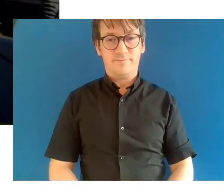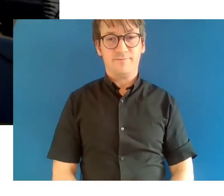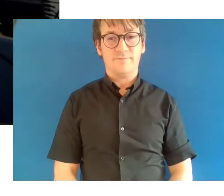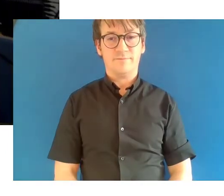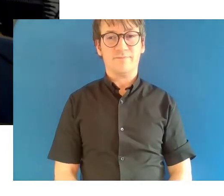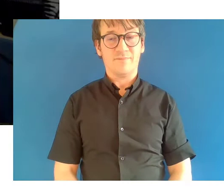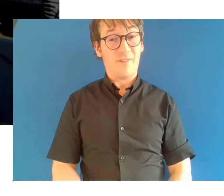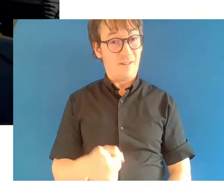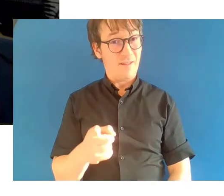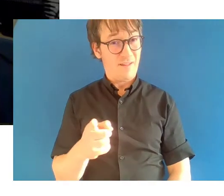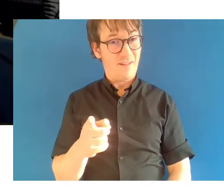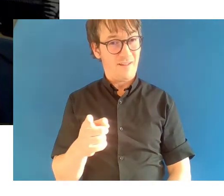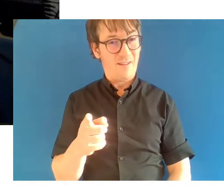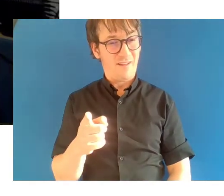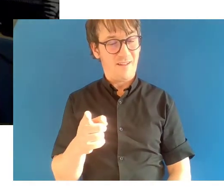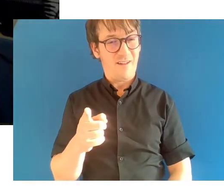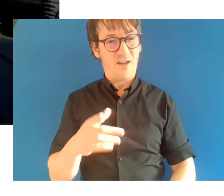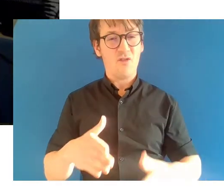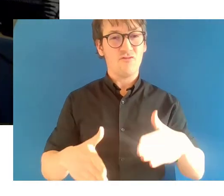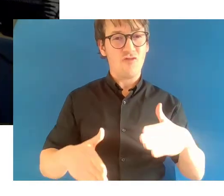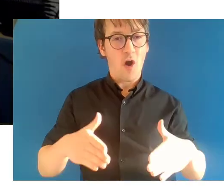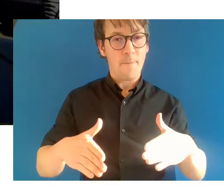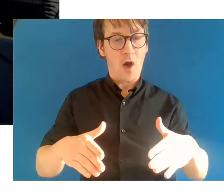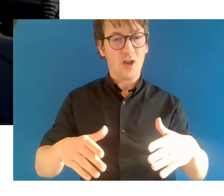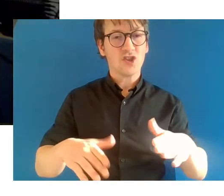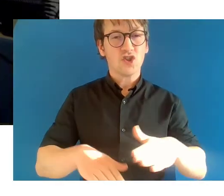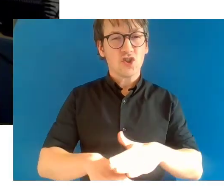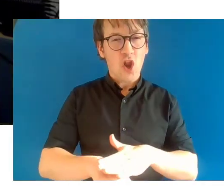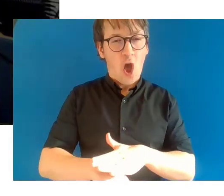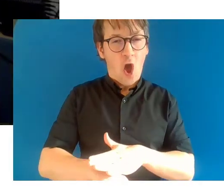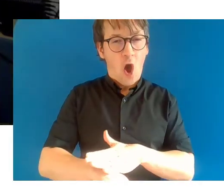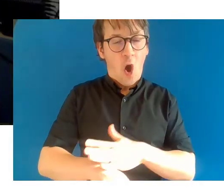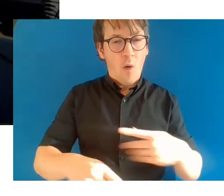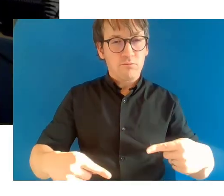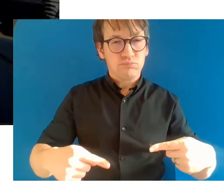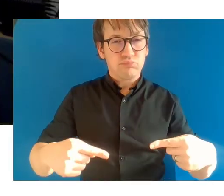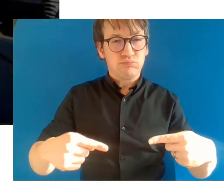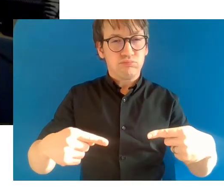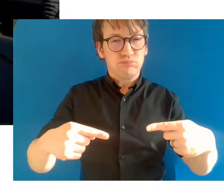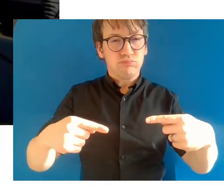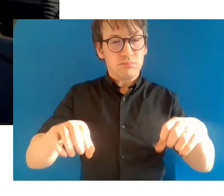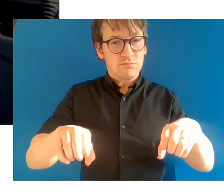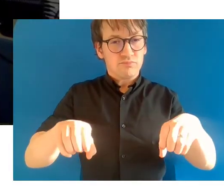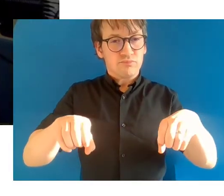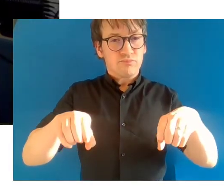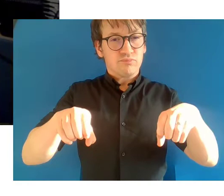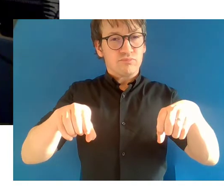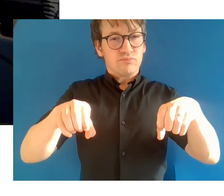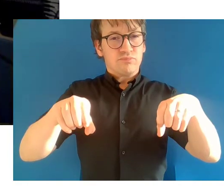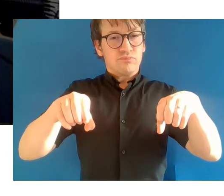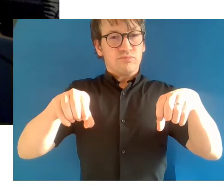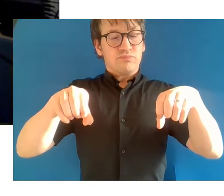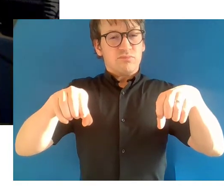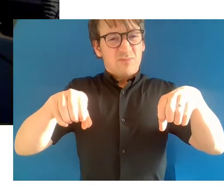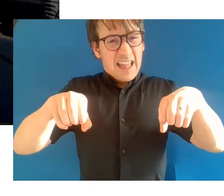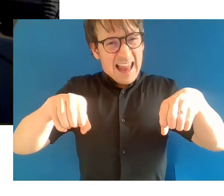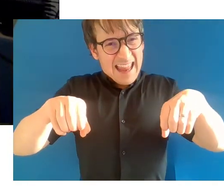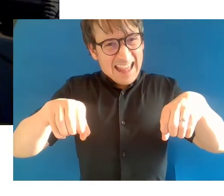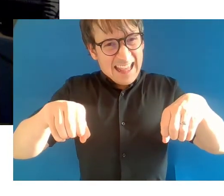There you can see the robot is slowly rising up.